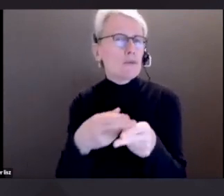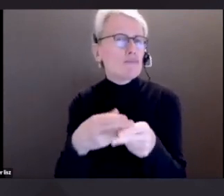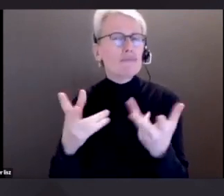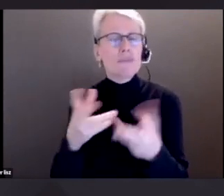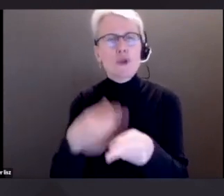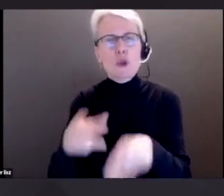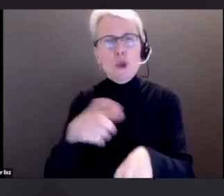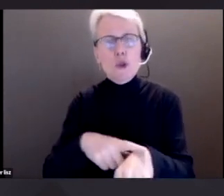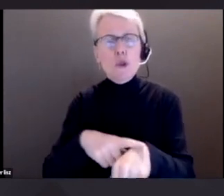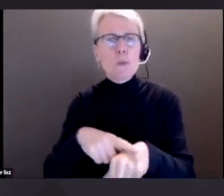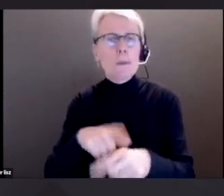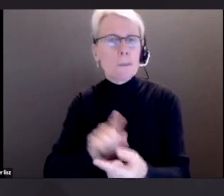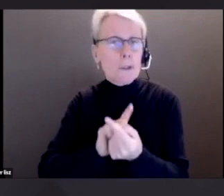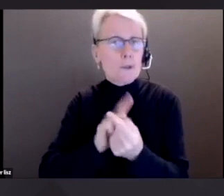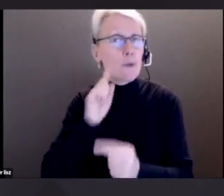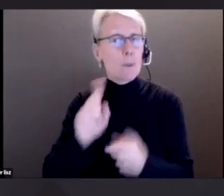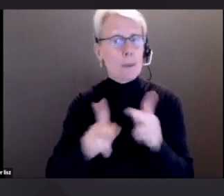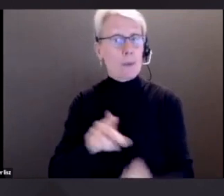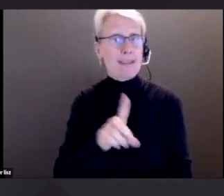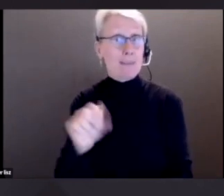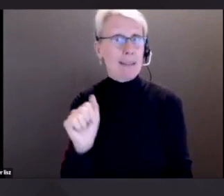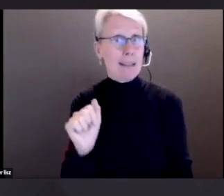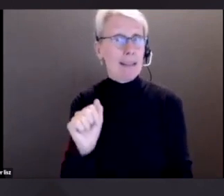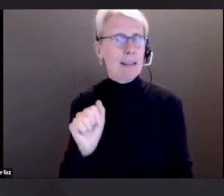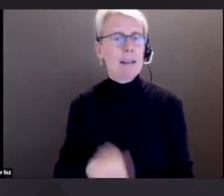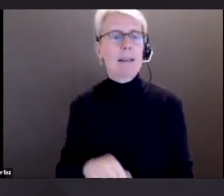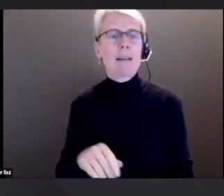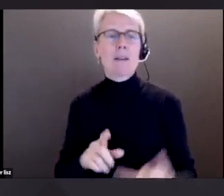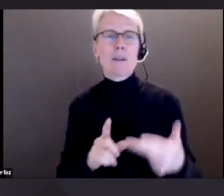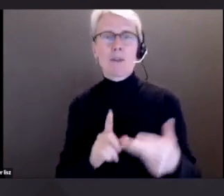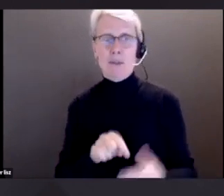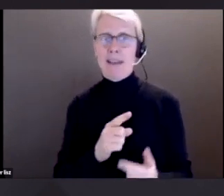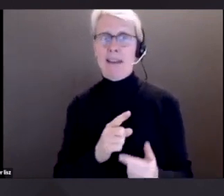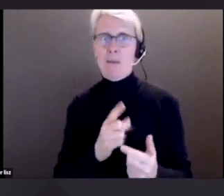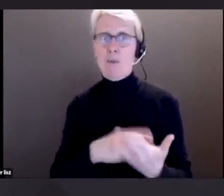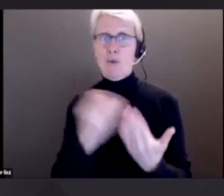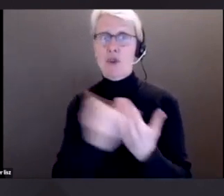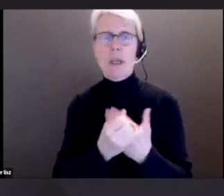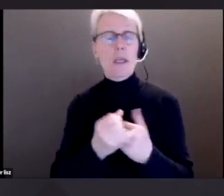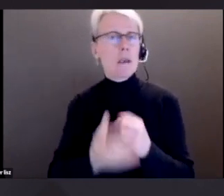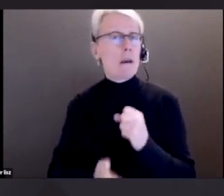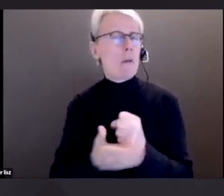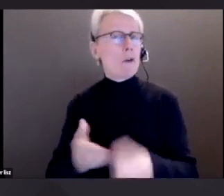The initiative facilitates in-person and virtual mentoring experiences, networking,